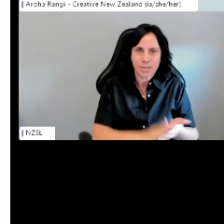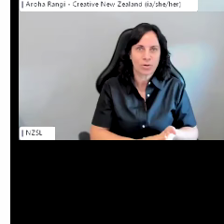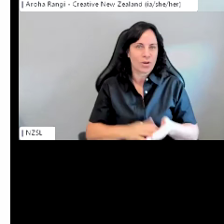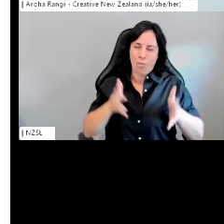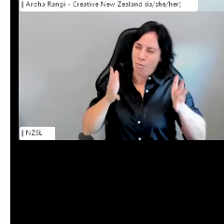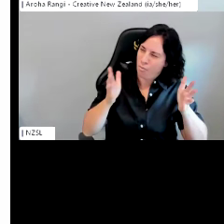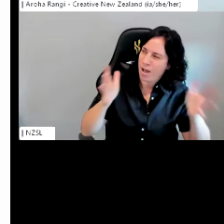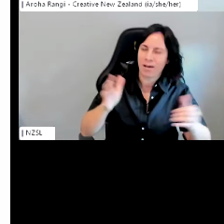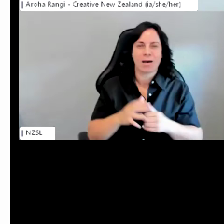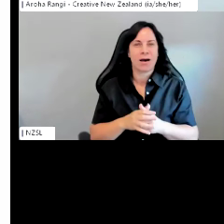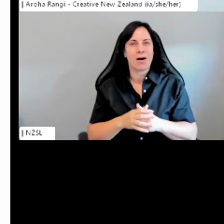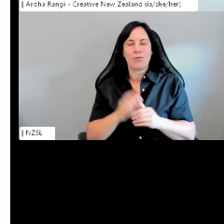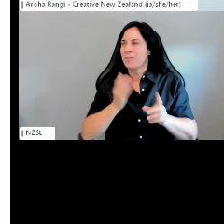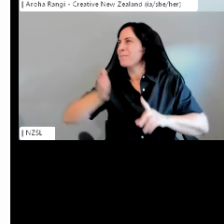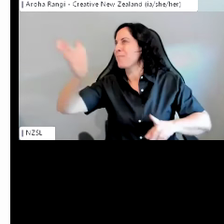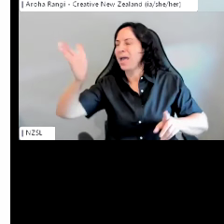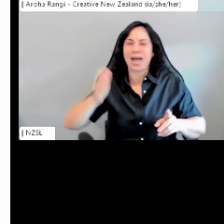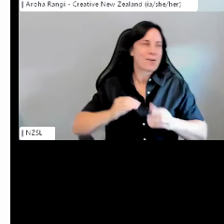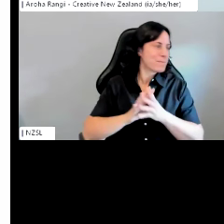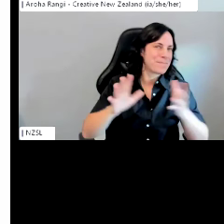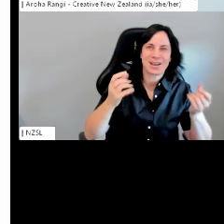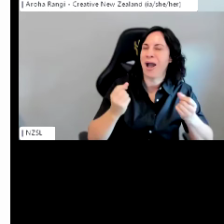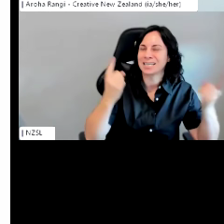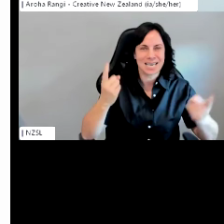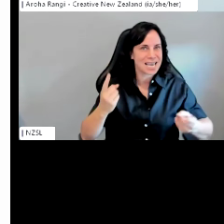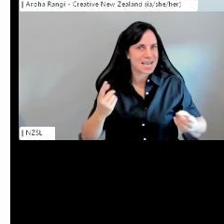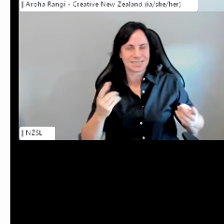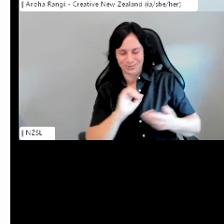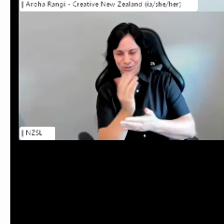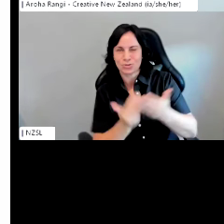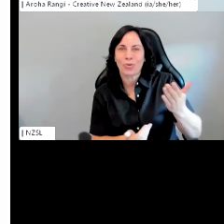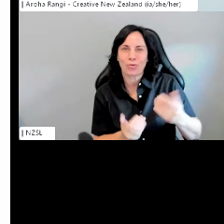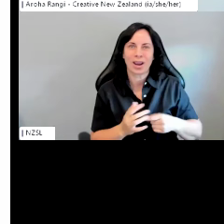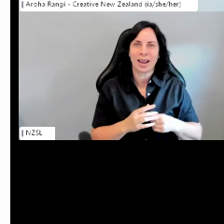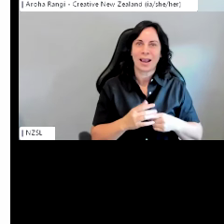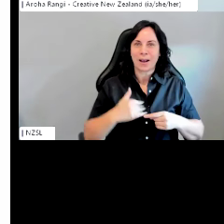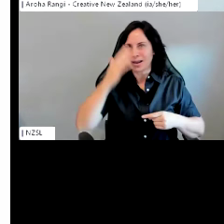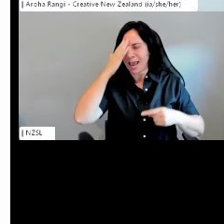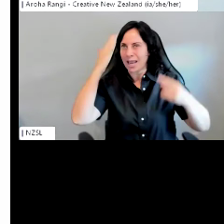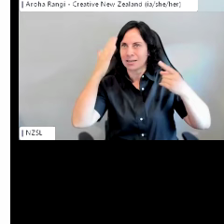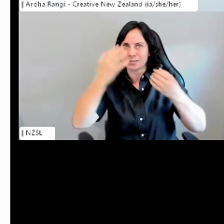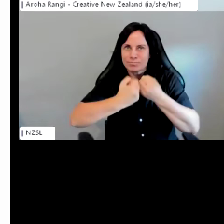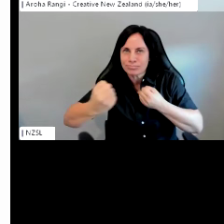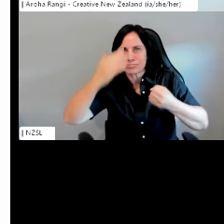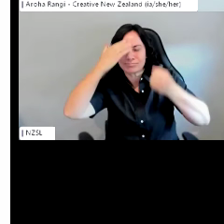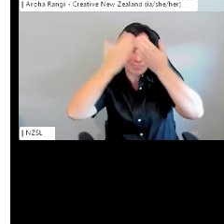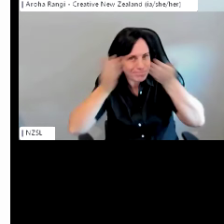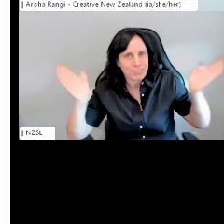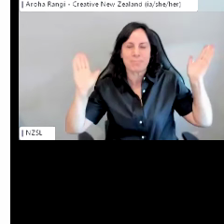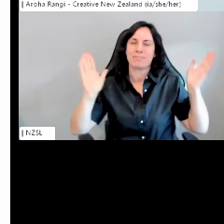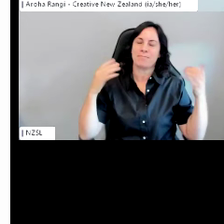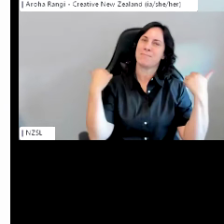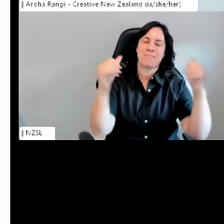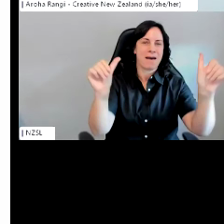love uh like big ideas expanding their horizons new perspectives. Um so you know but you've got